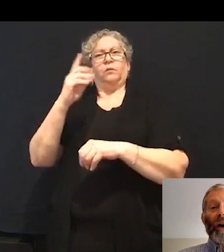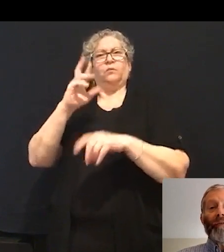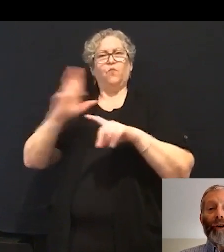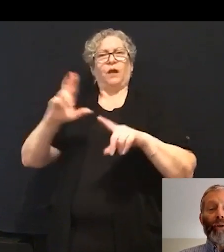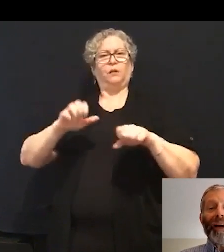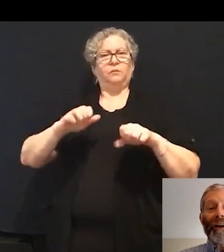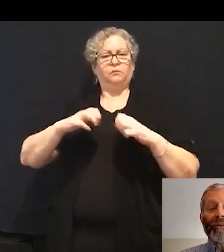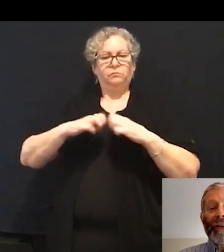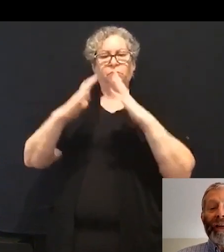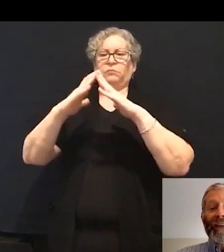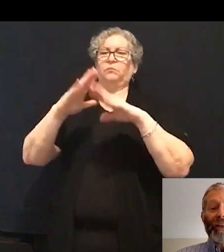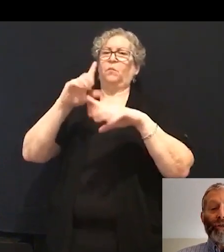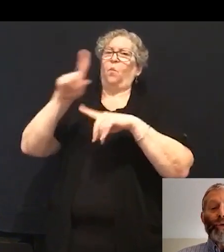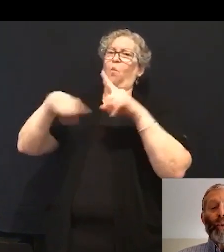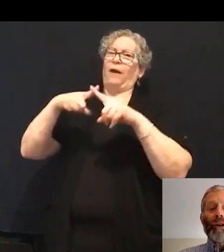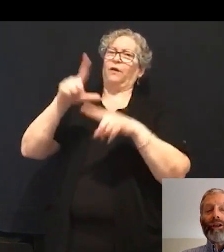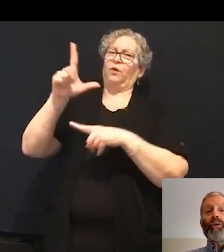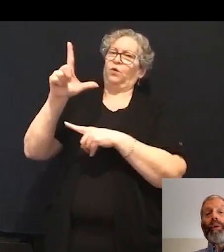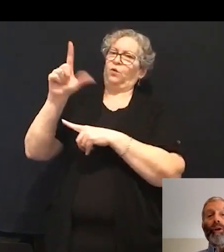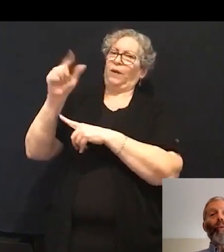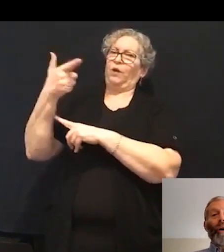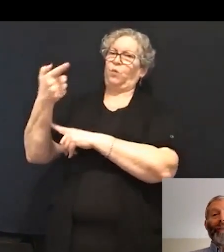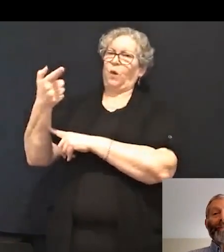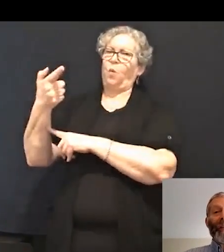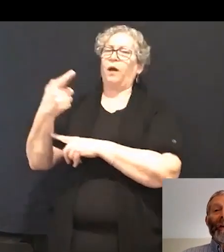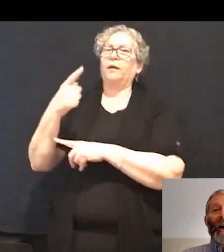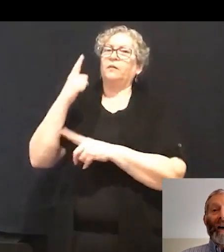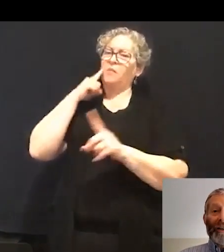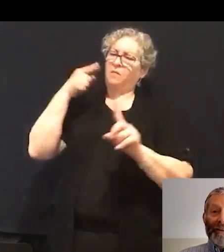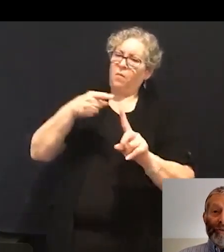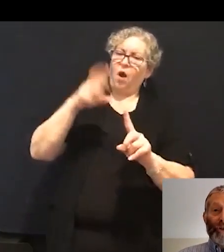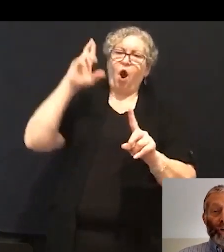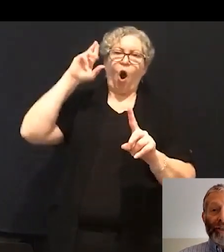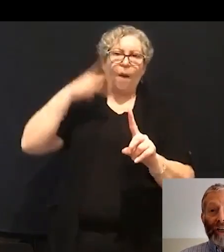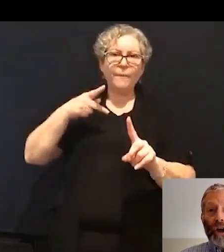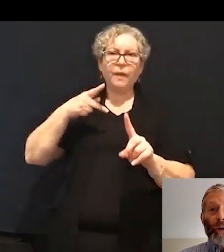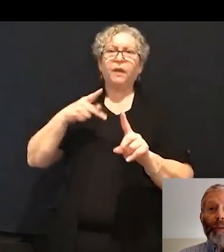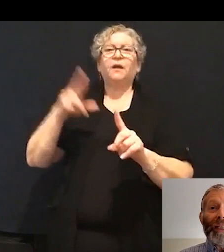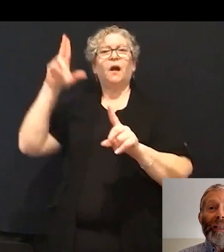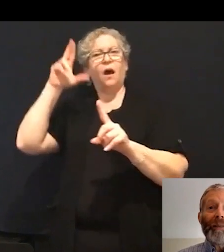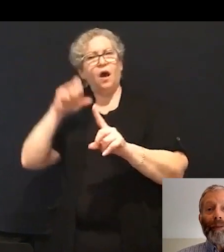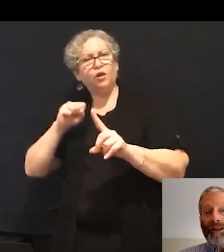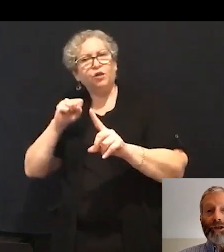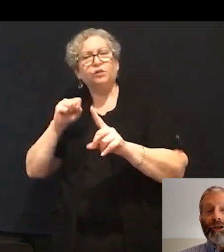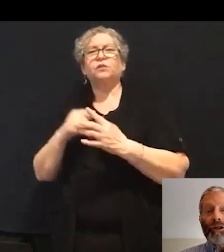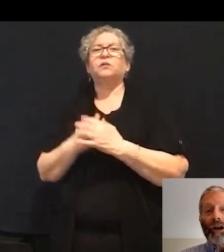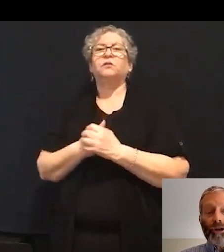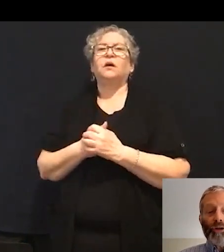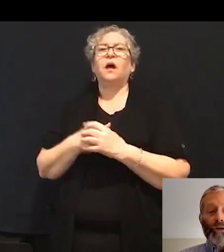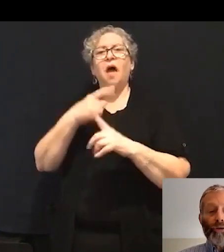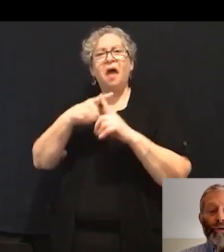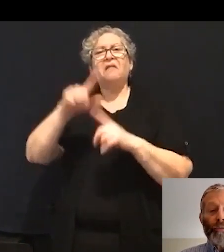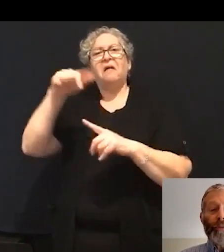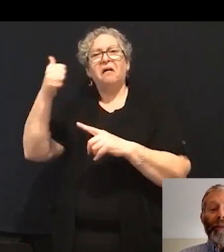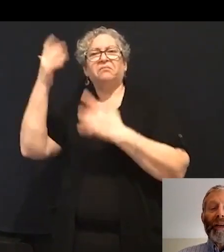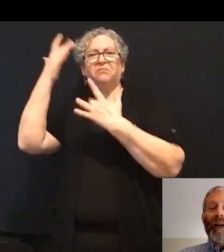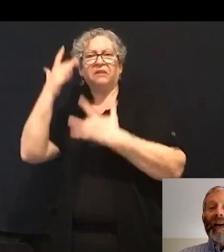off the ground in 2021. They're targeting RP, potentially Usher syndrome,